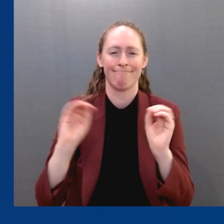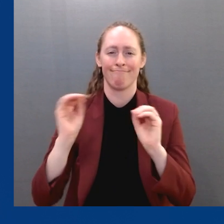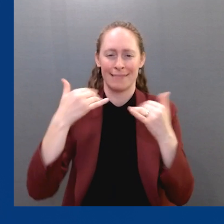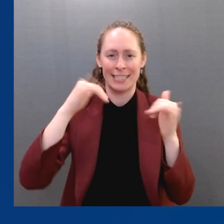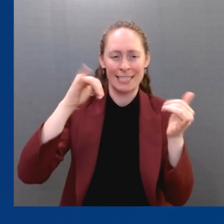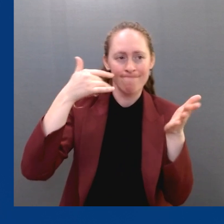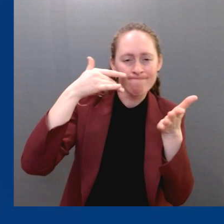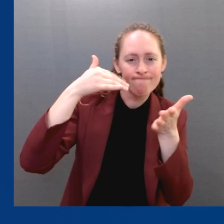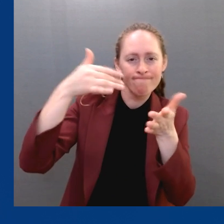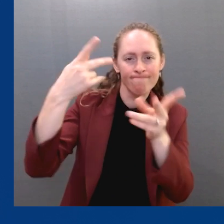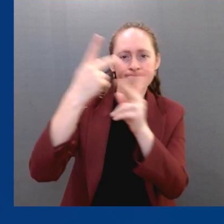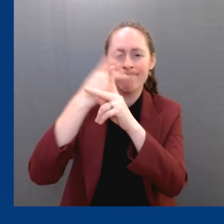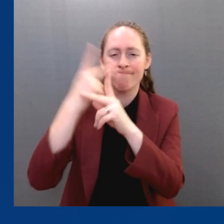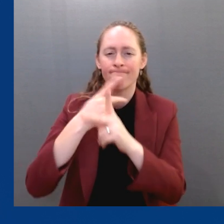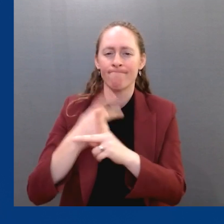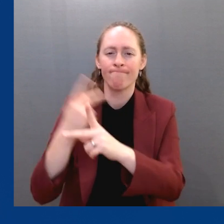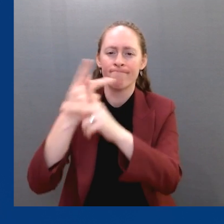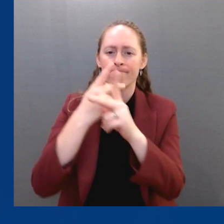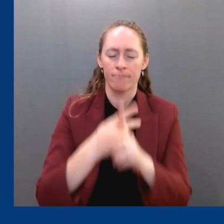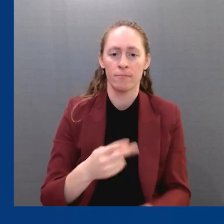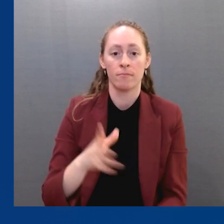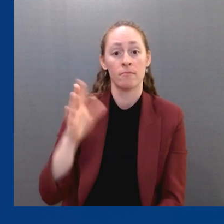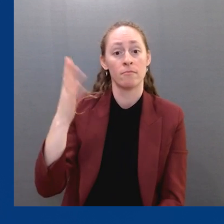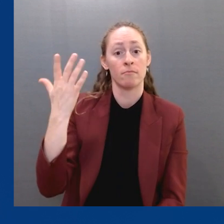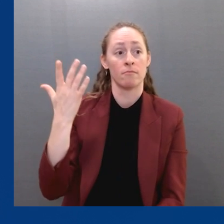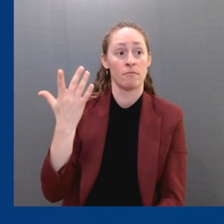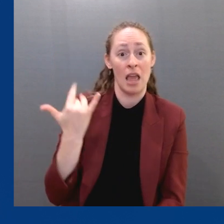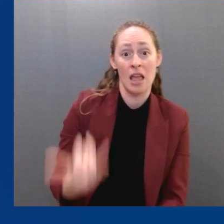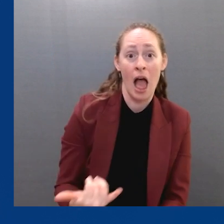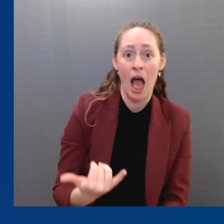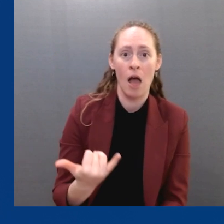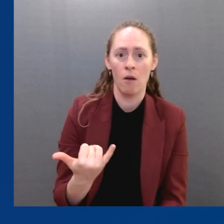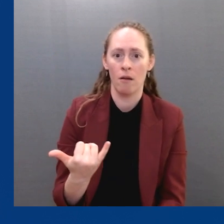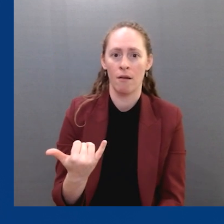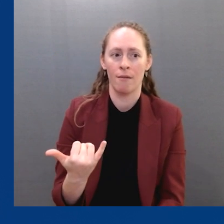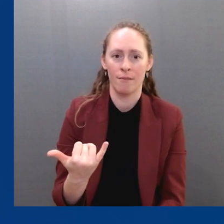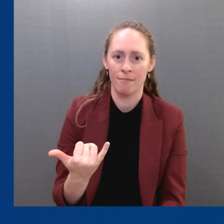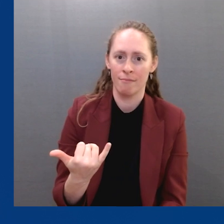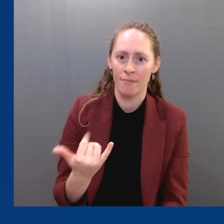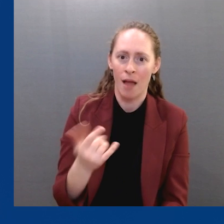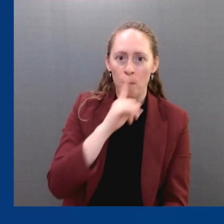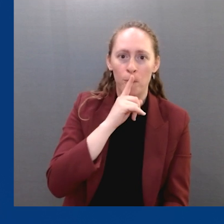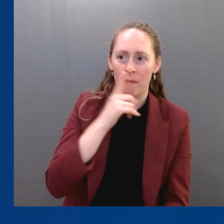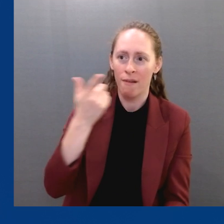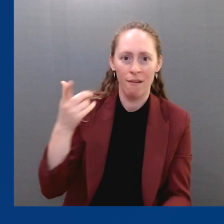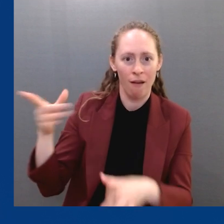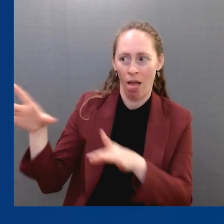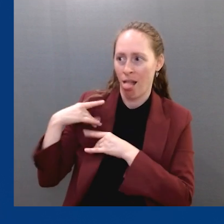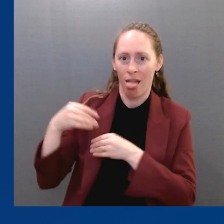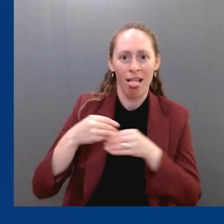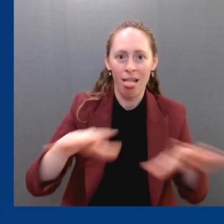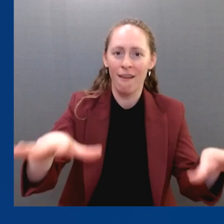The reason to get a booster now is to prevent infection. Now, there's a lot of infections now and an increasing number of hospitalizations.